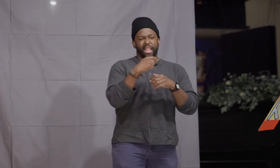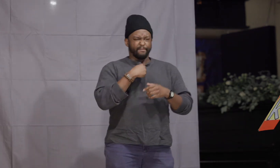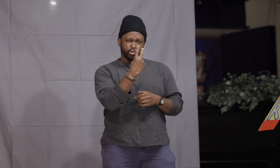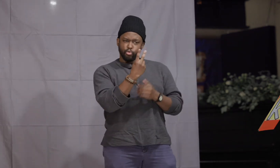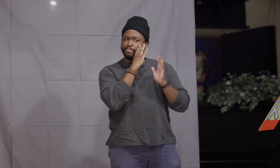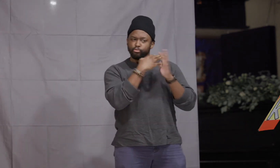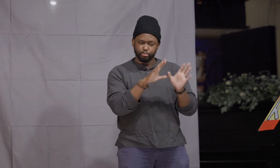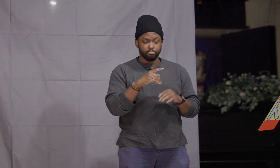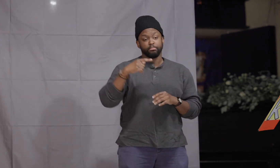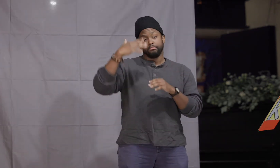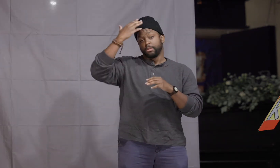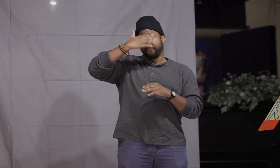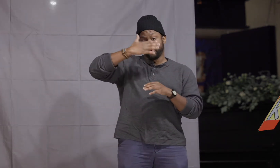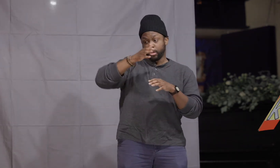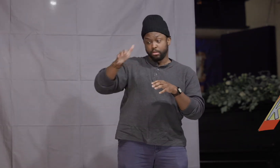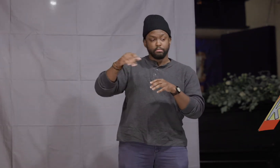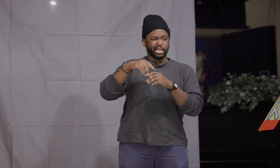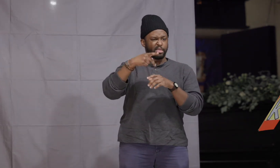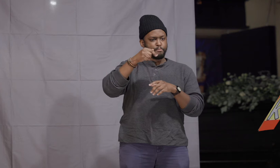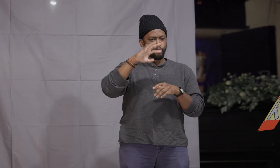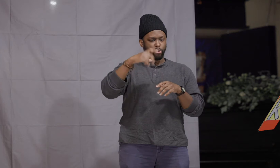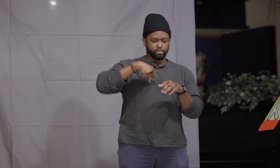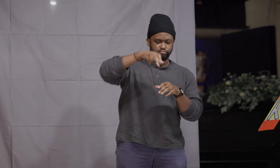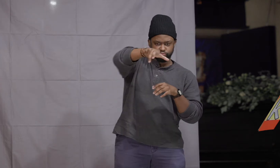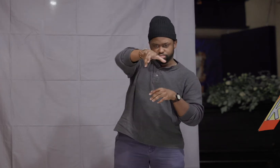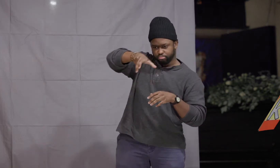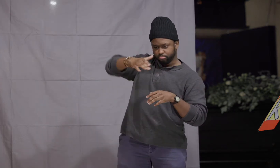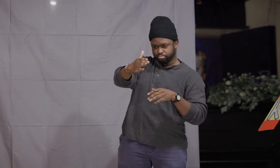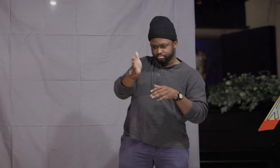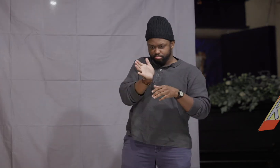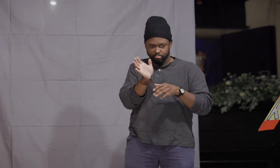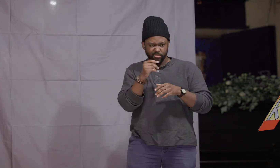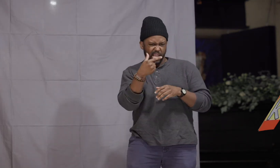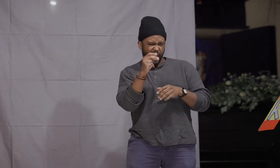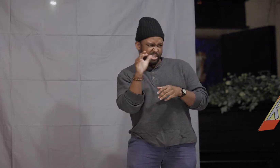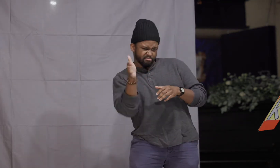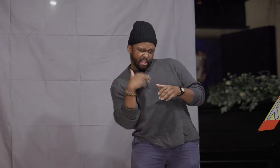The house had two bedrooms. When you walk in through the front porch,